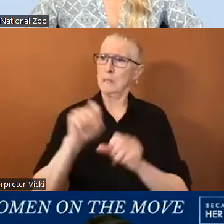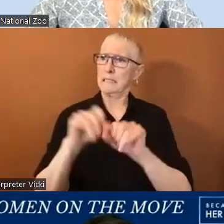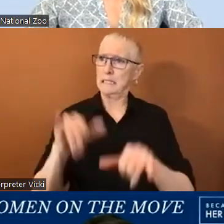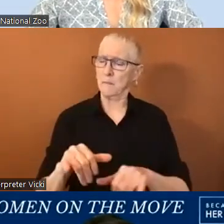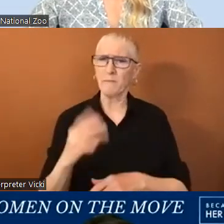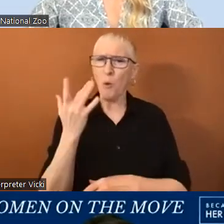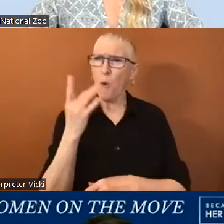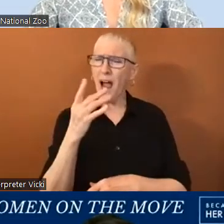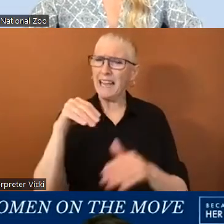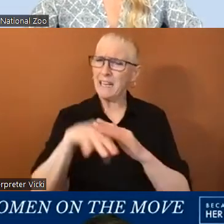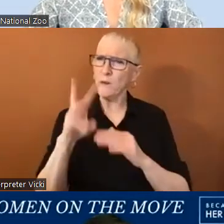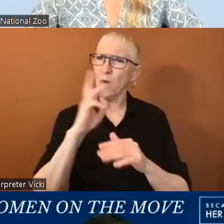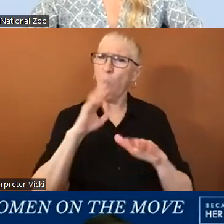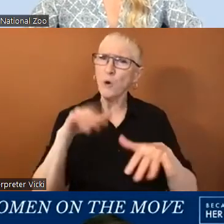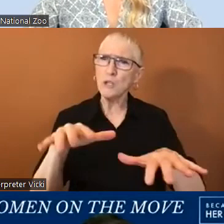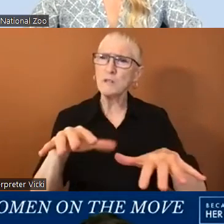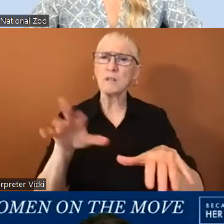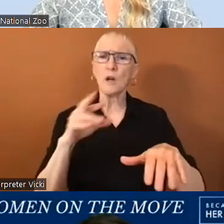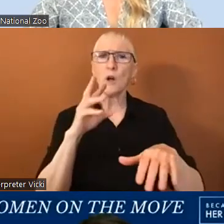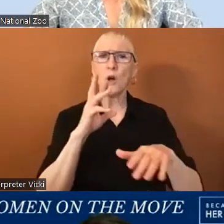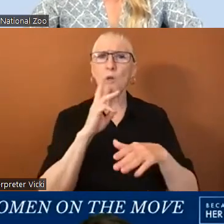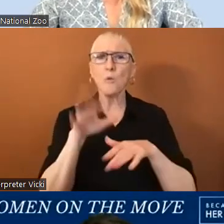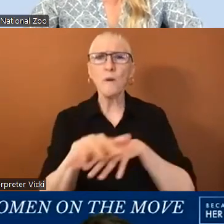the oceans and the river though in the first place? I mean into the river from the oceans,